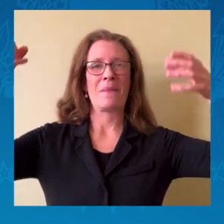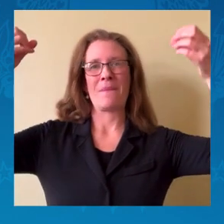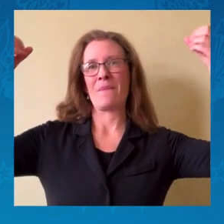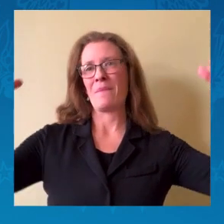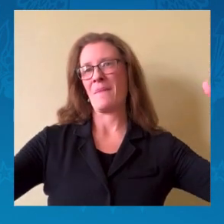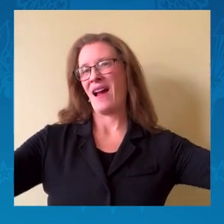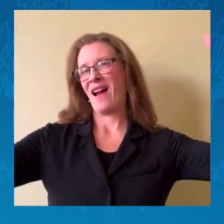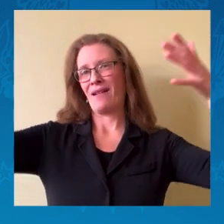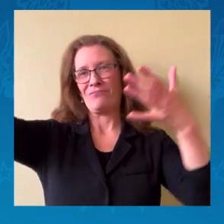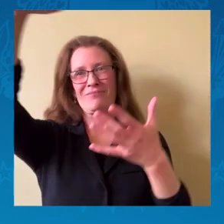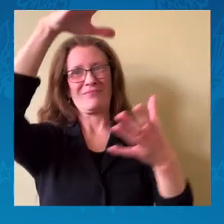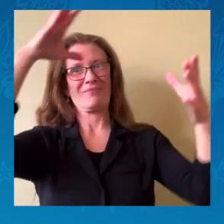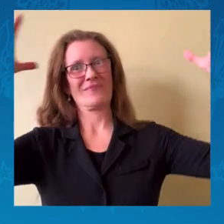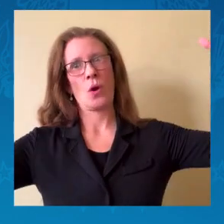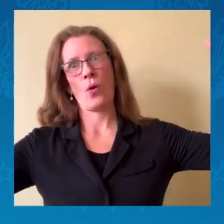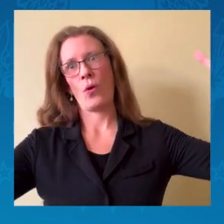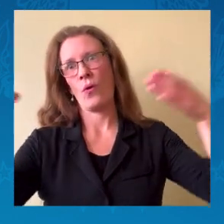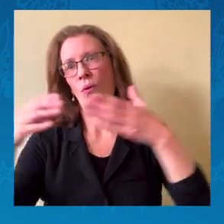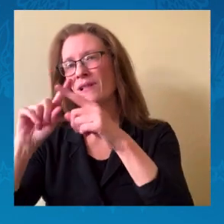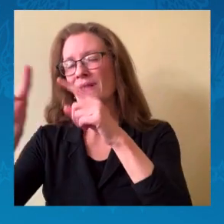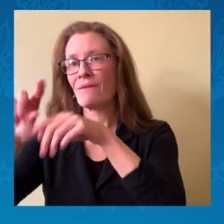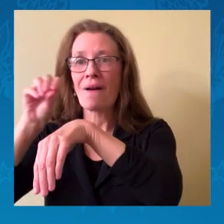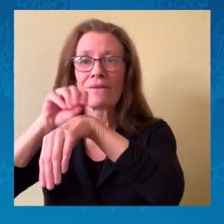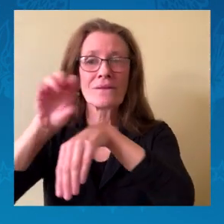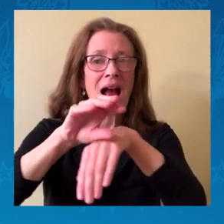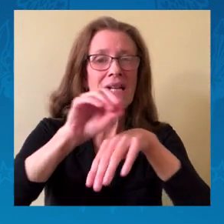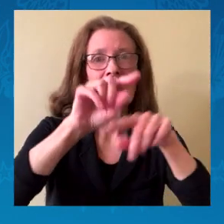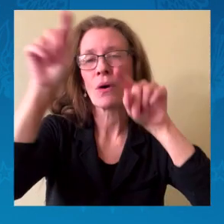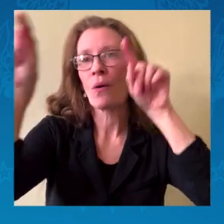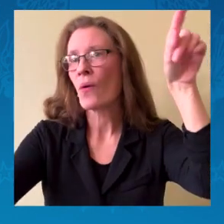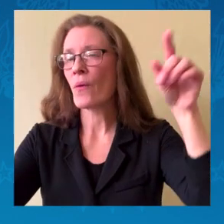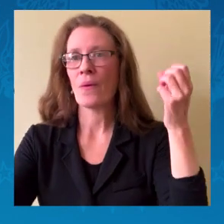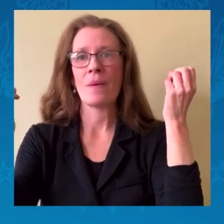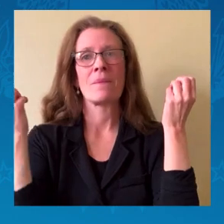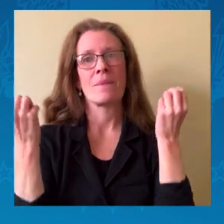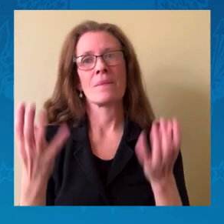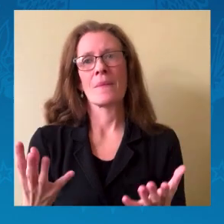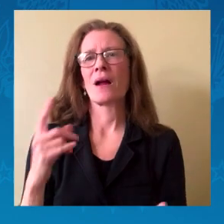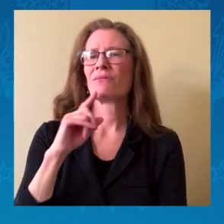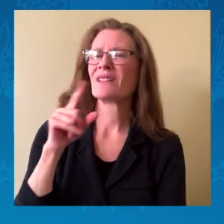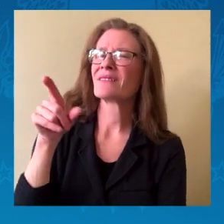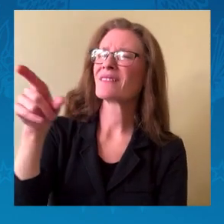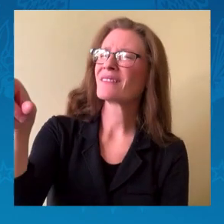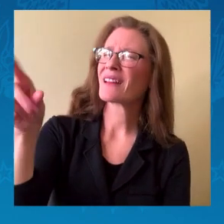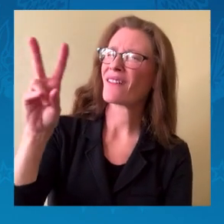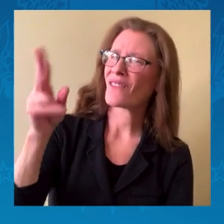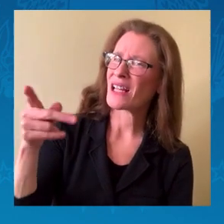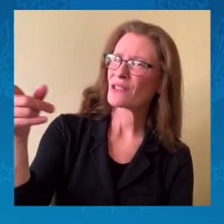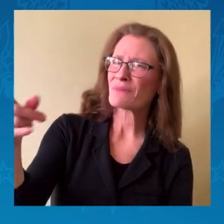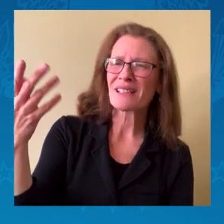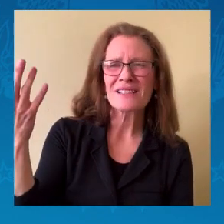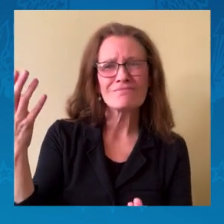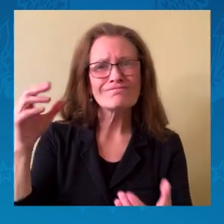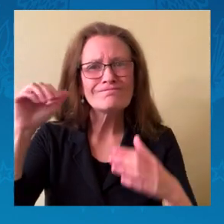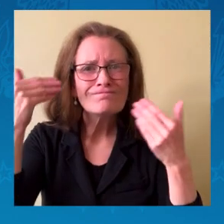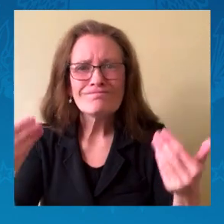I think the way in which you've expanded this very counsel answers the question about why coordination is so important,